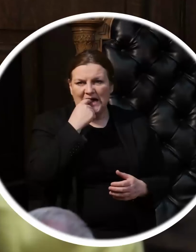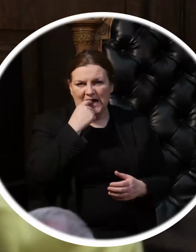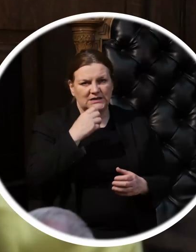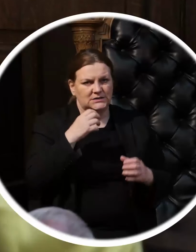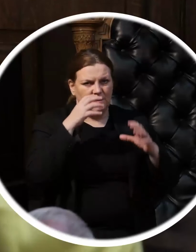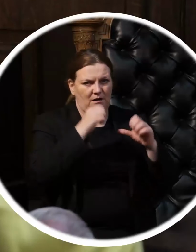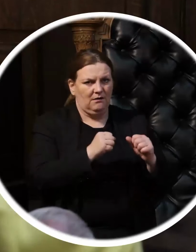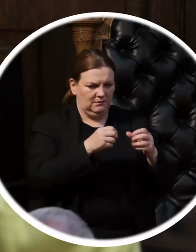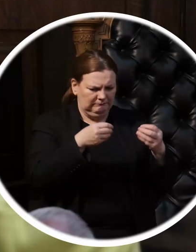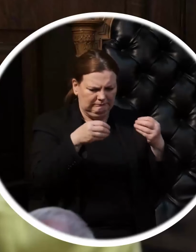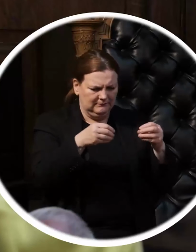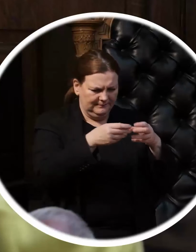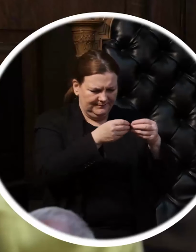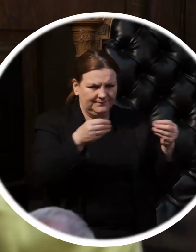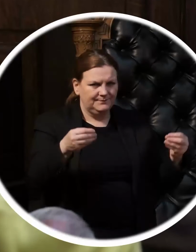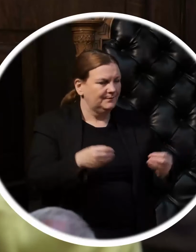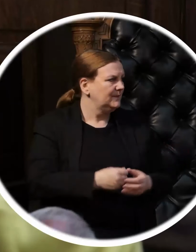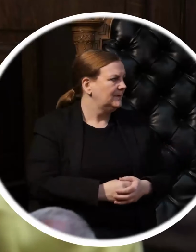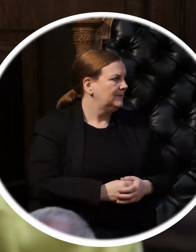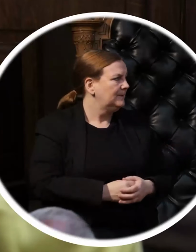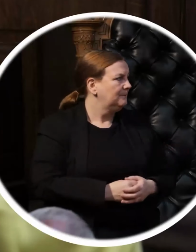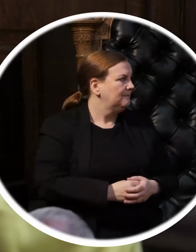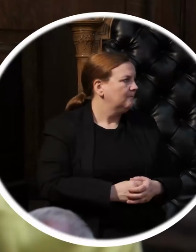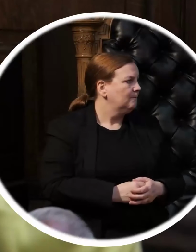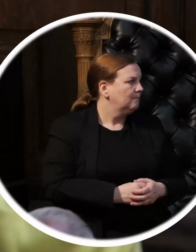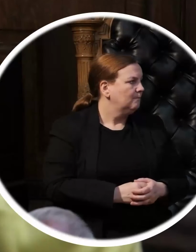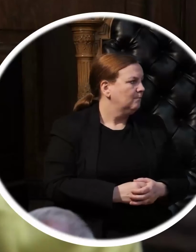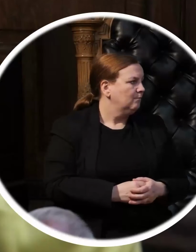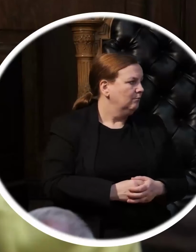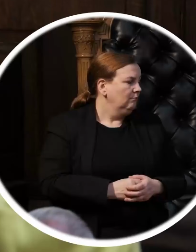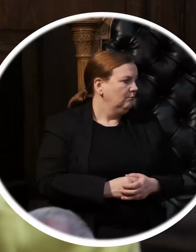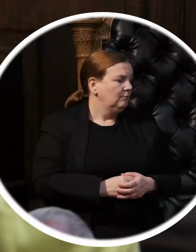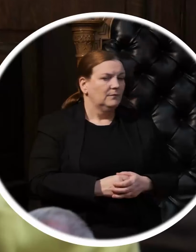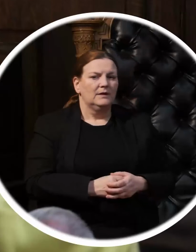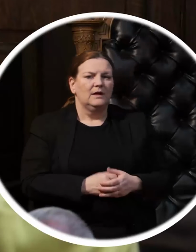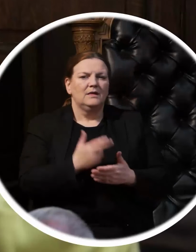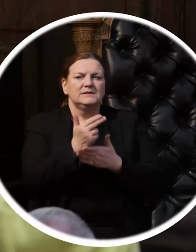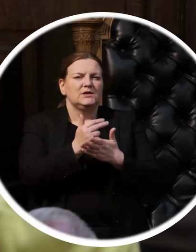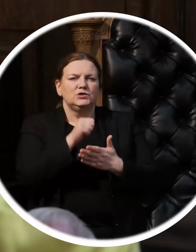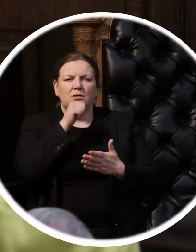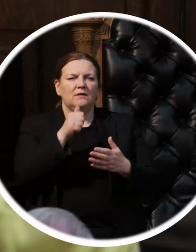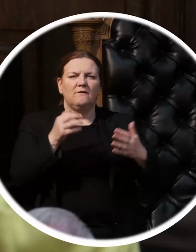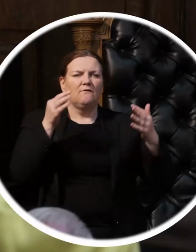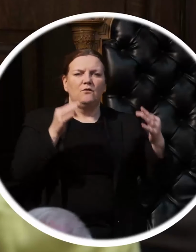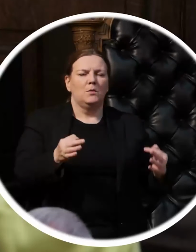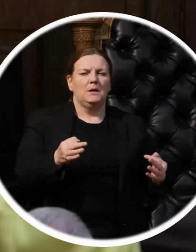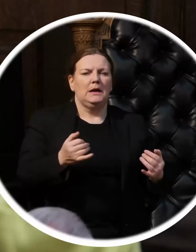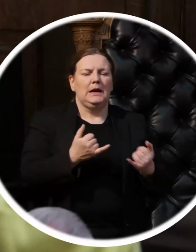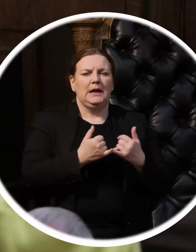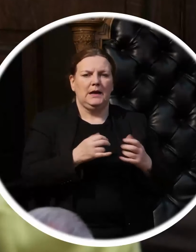And the sketches are very, they're not formalised. This is very much taken from a sketchbook.